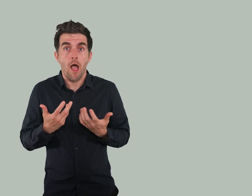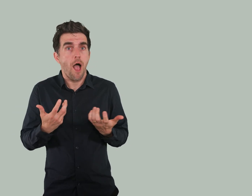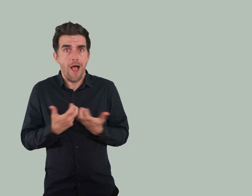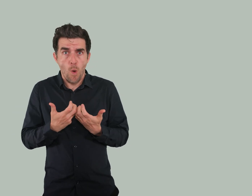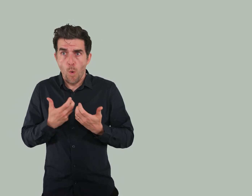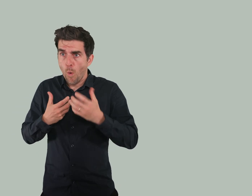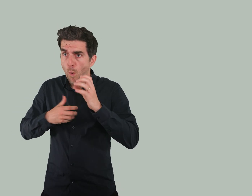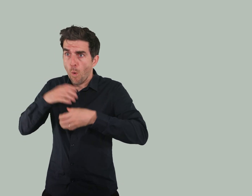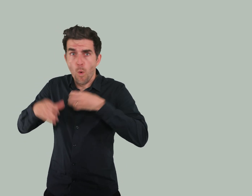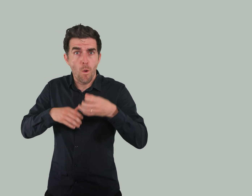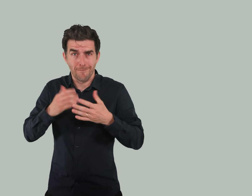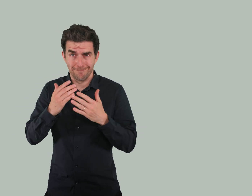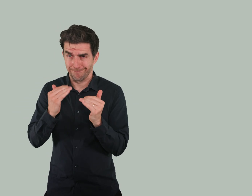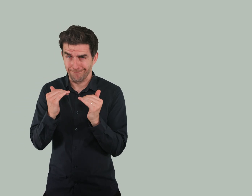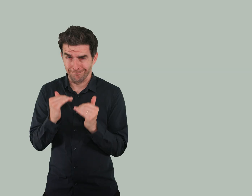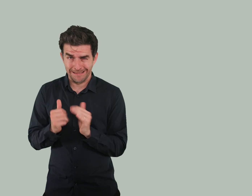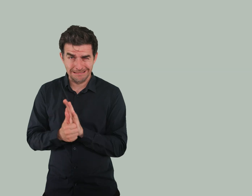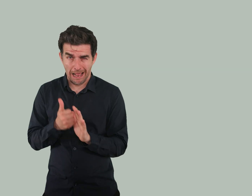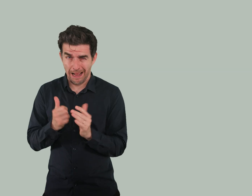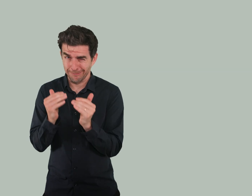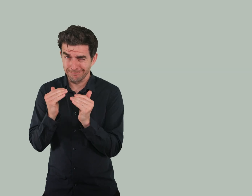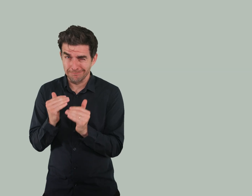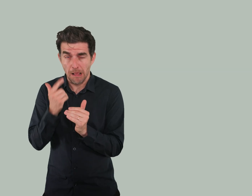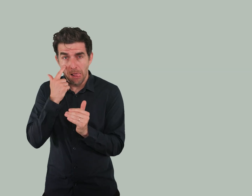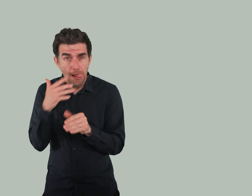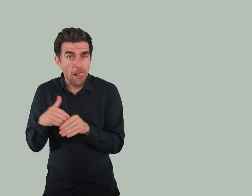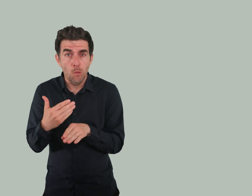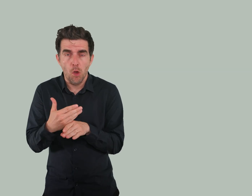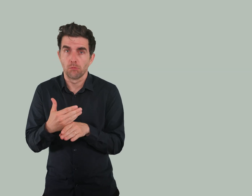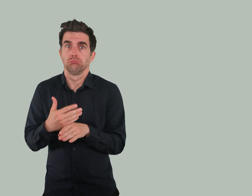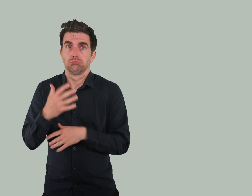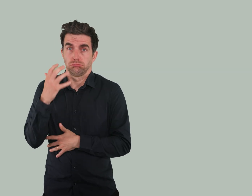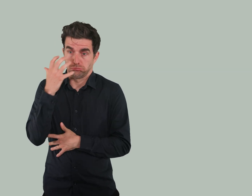Recruitment for even low-skilled and entry-level roles